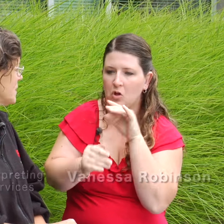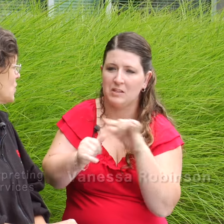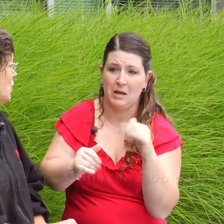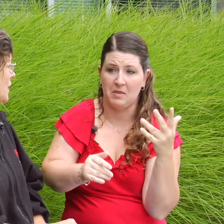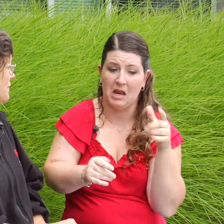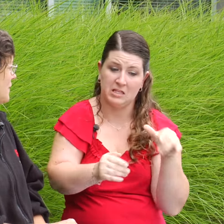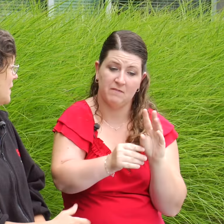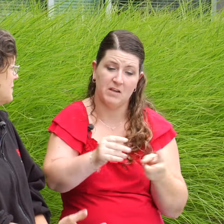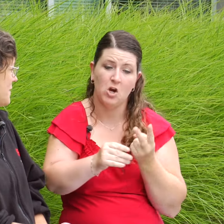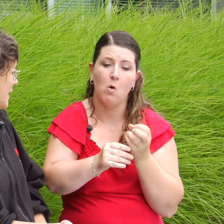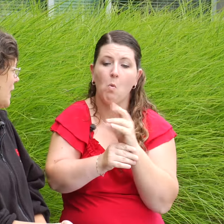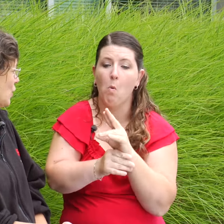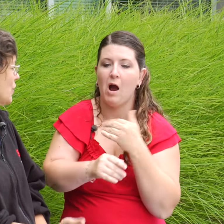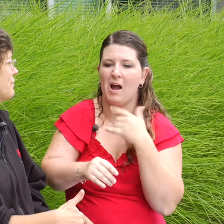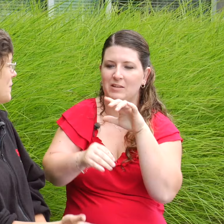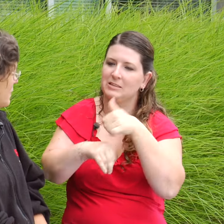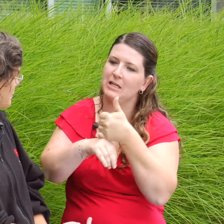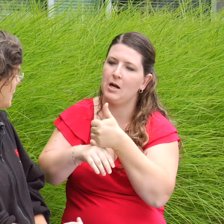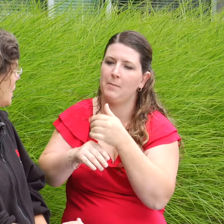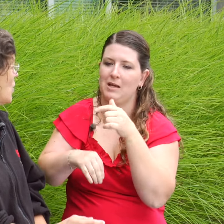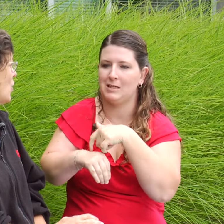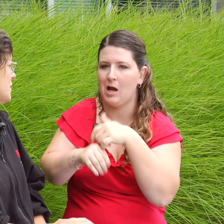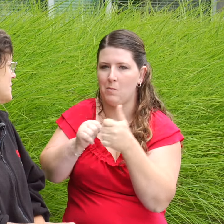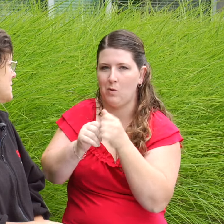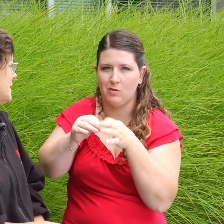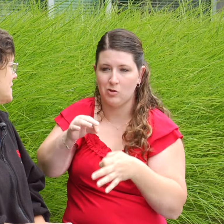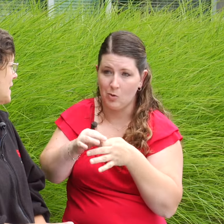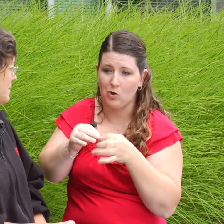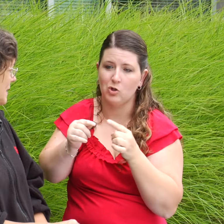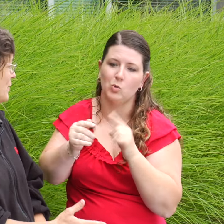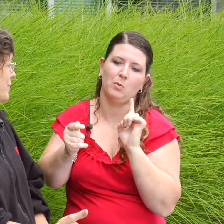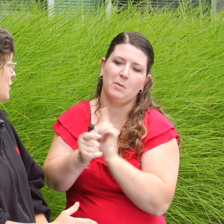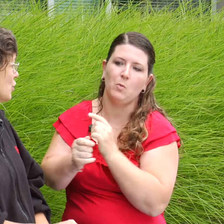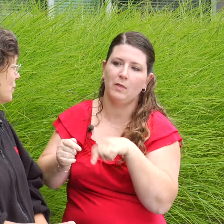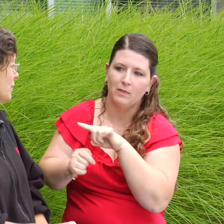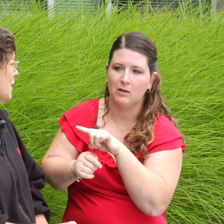or if something that I can learn from another video or sometimes I need to set up time with an interpreter